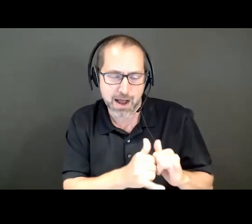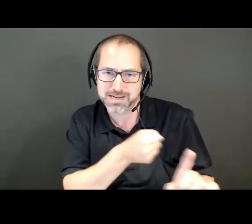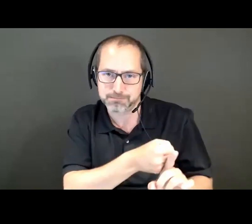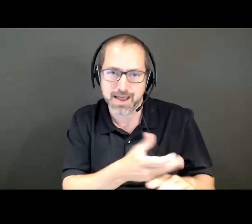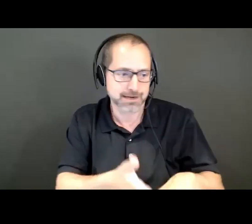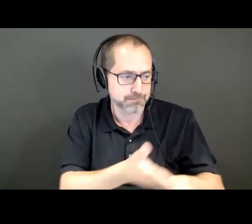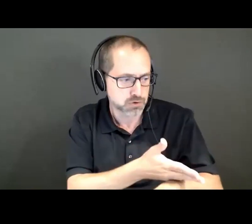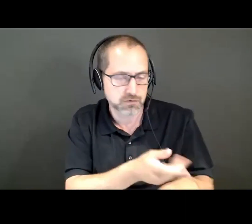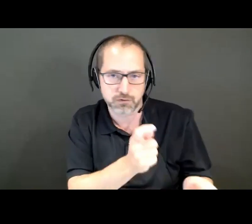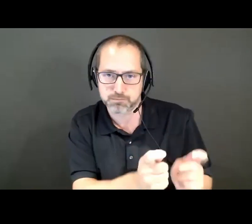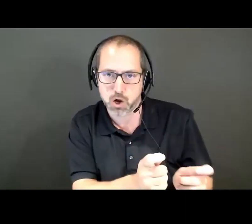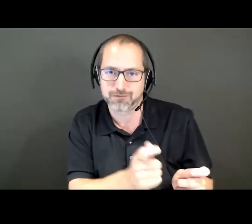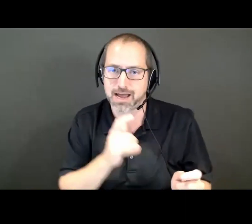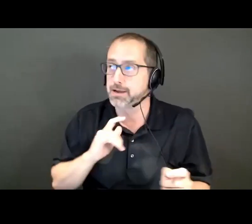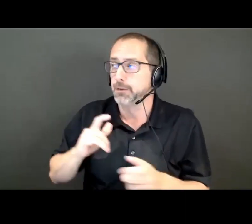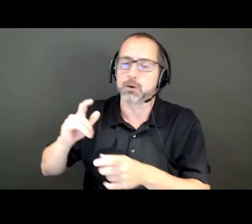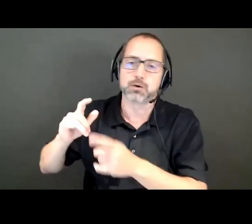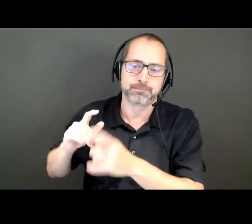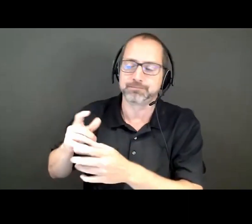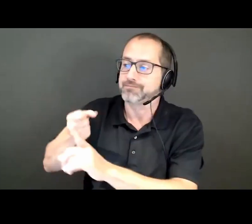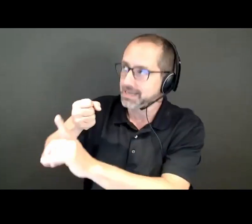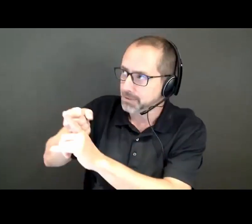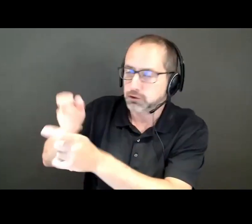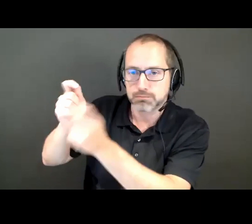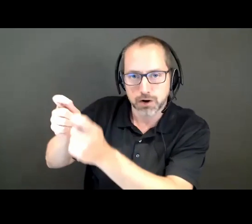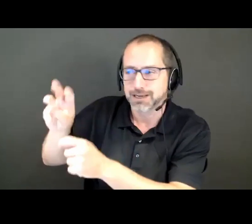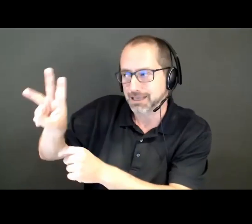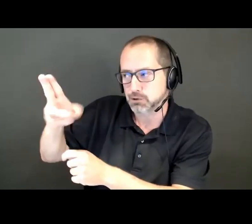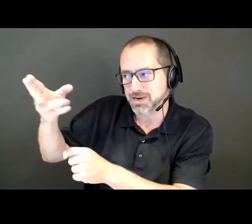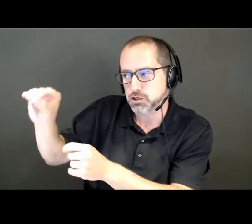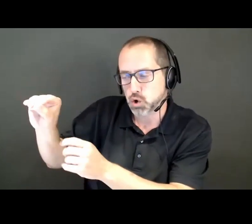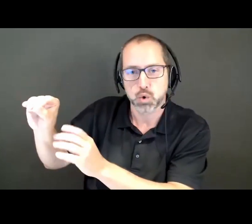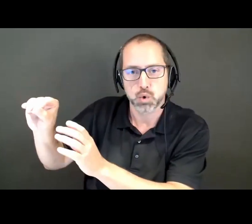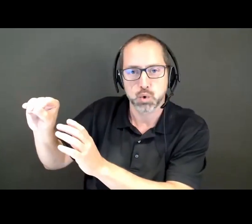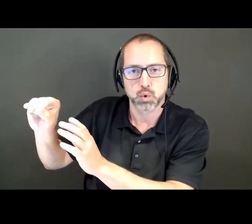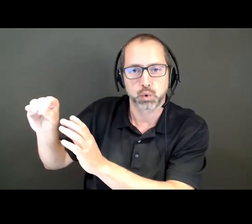the WHO guidelines. And I have tons of examples of things that I’m not completely sure it works